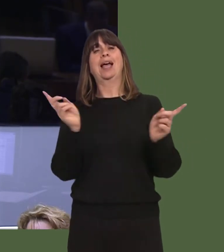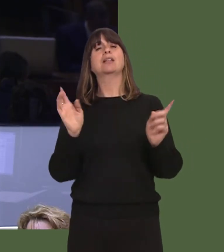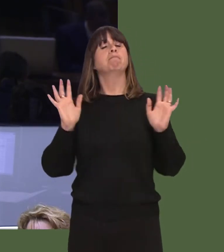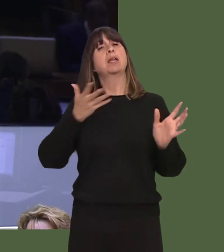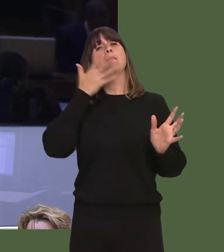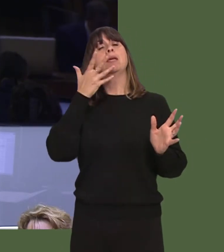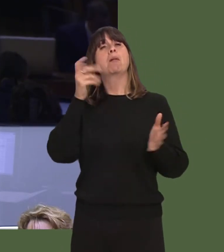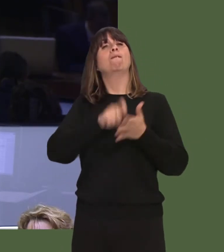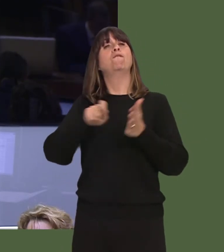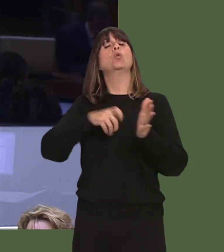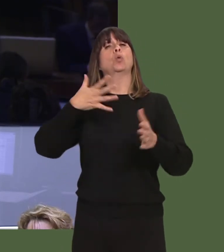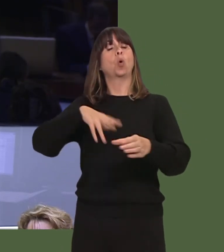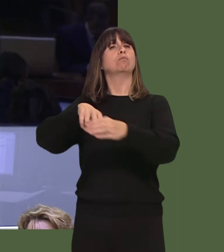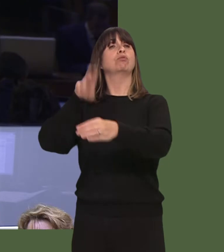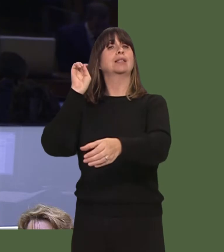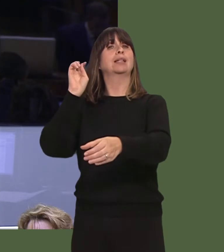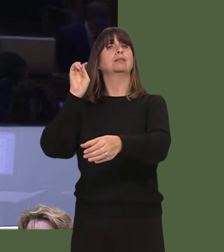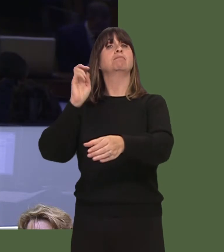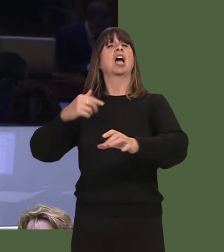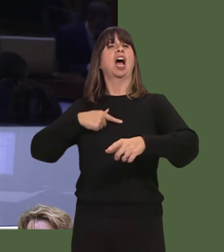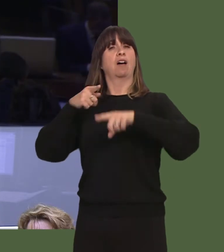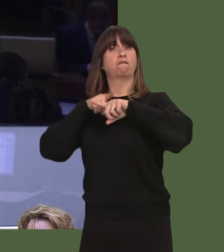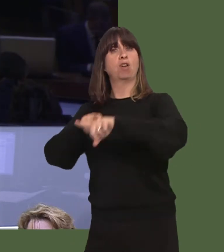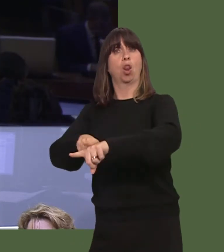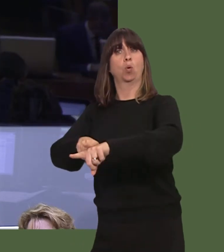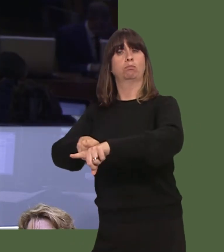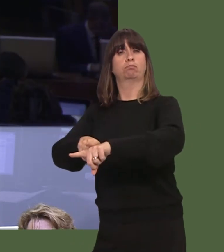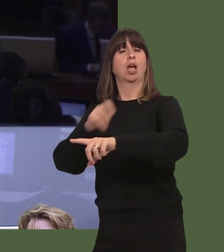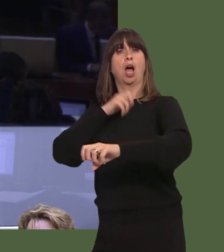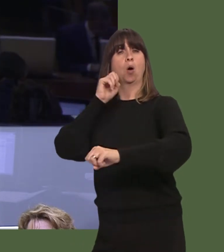made by the people and would not work against the referendum result.